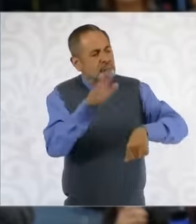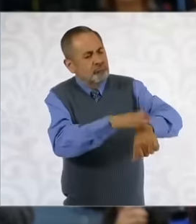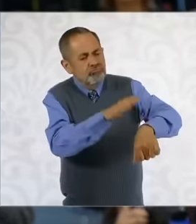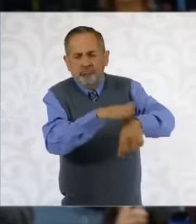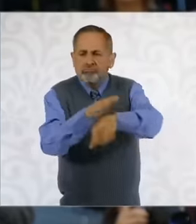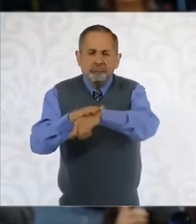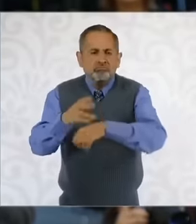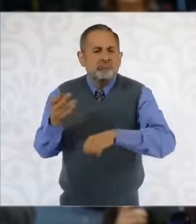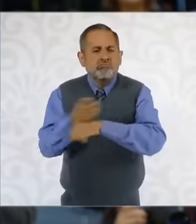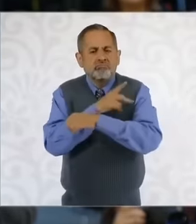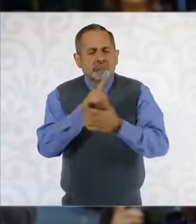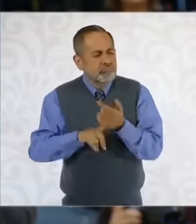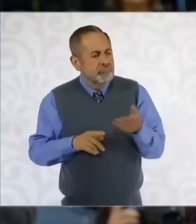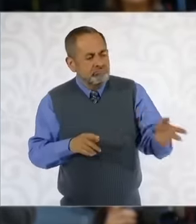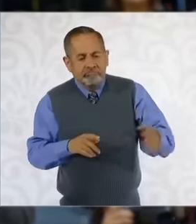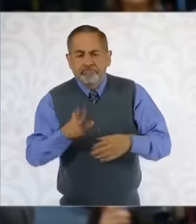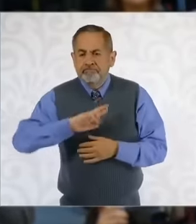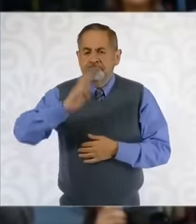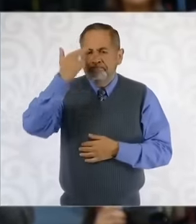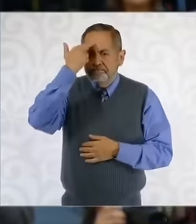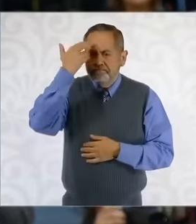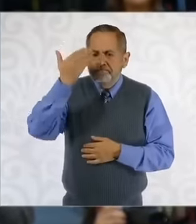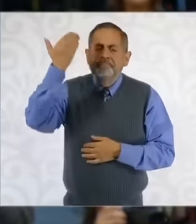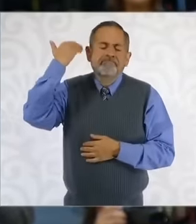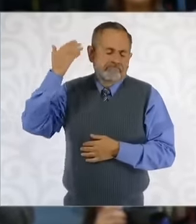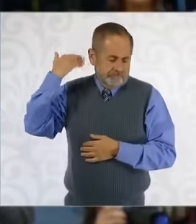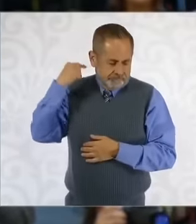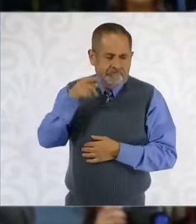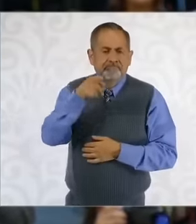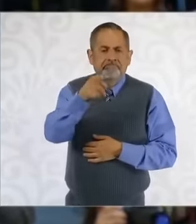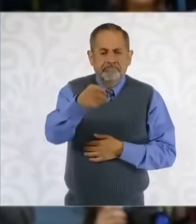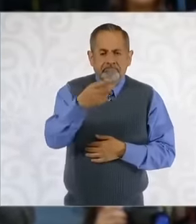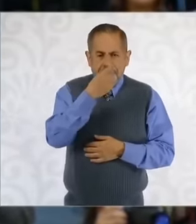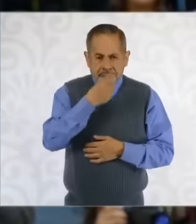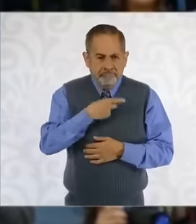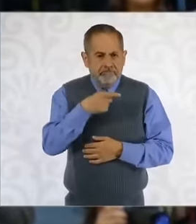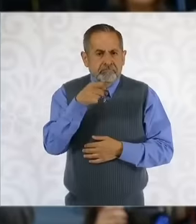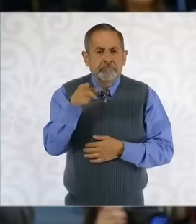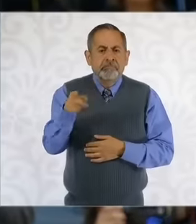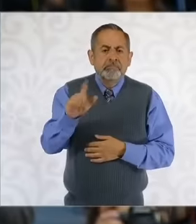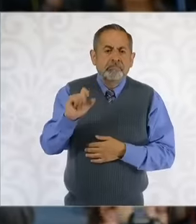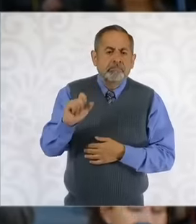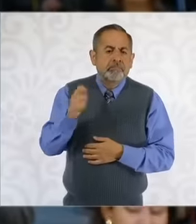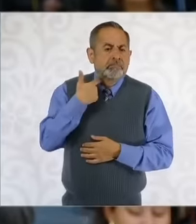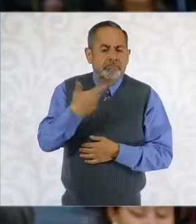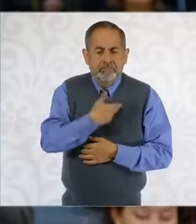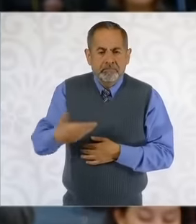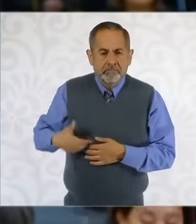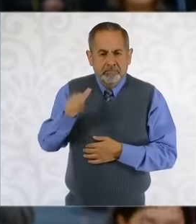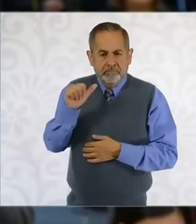remembering what former president Andrés Manuel told me at some point López Obrador that